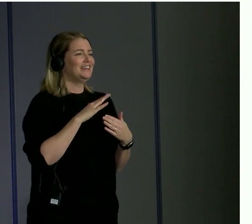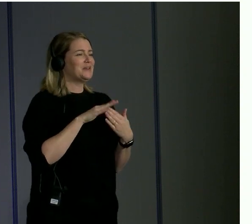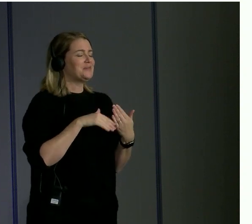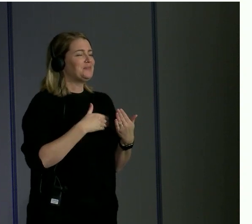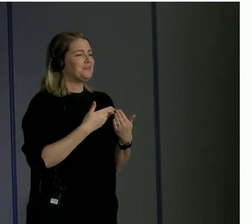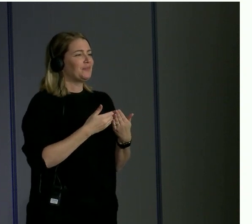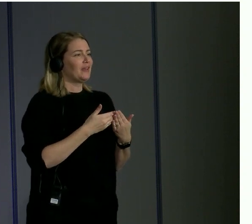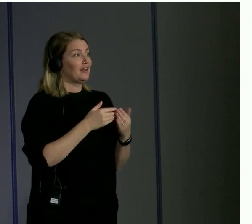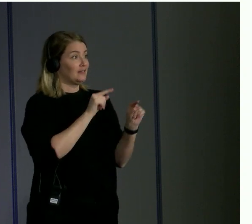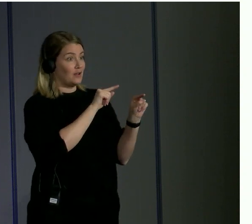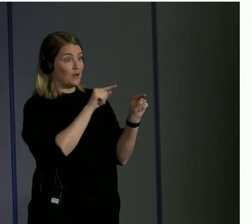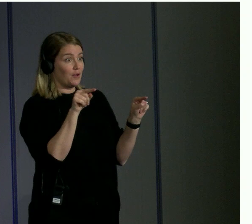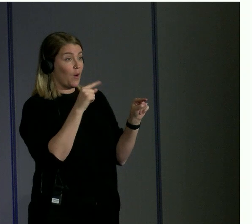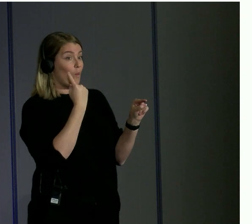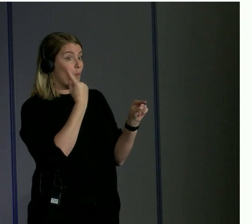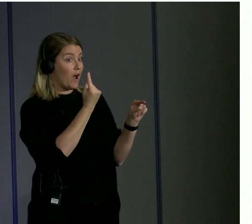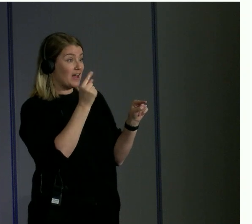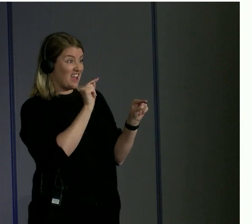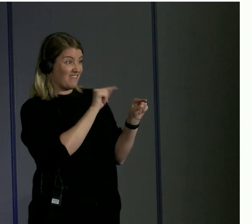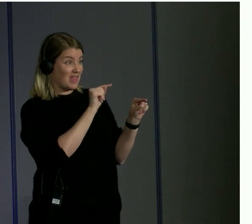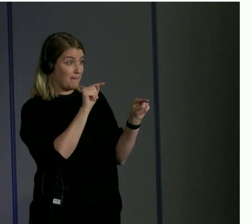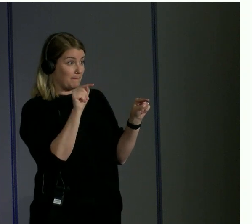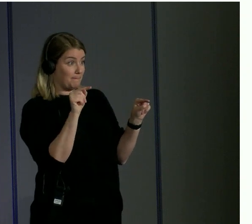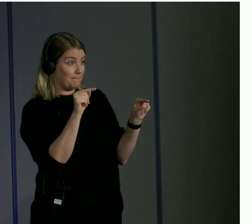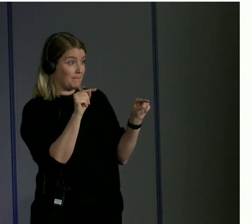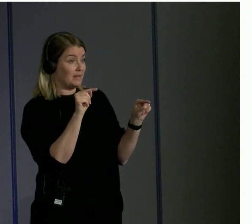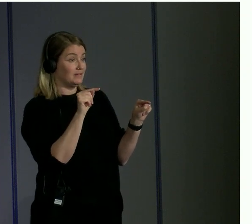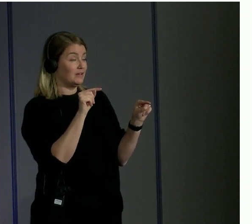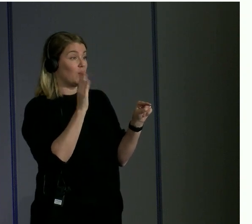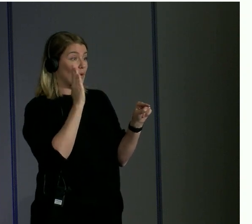that at least one of them is going to be color-blind.